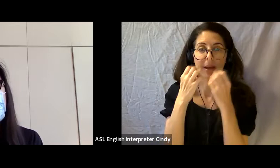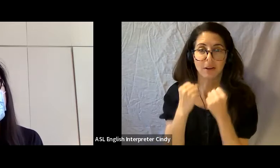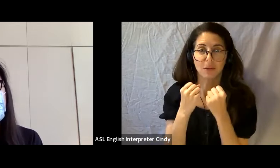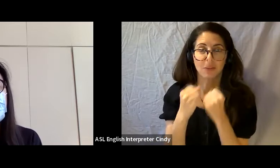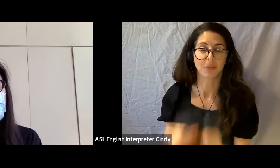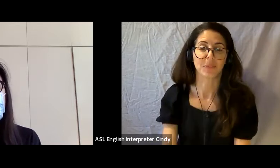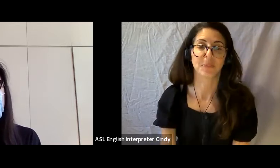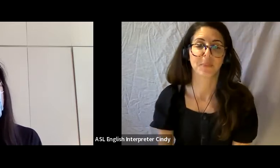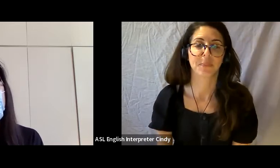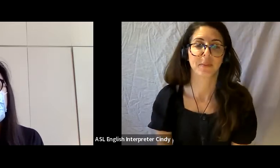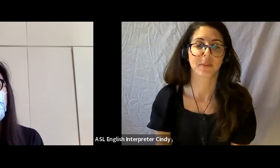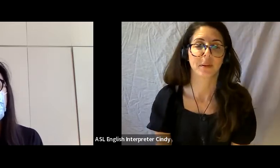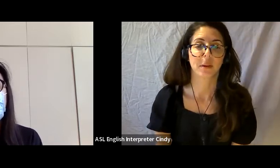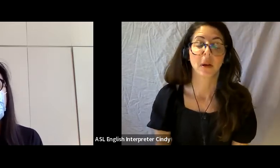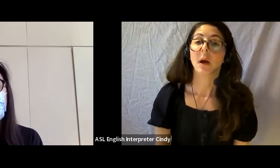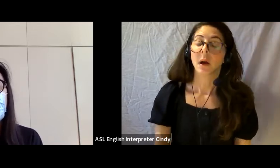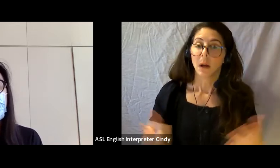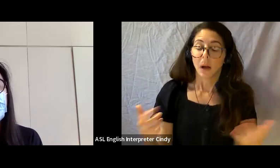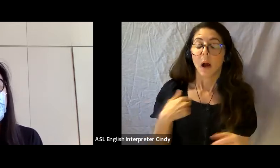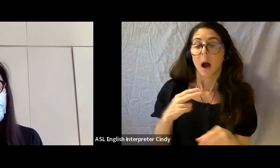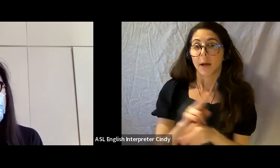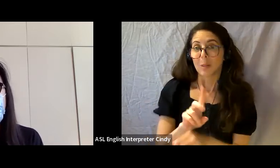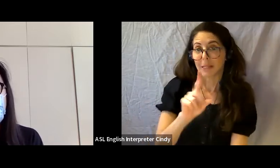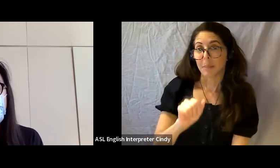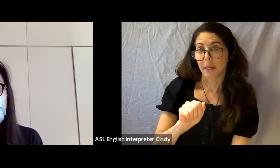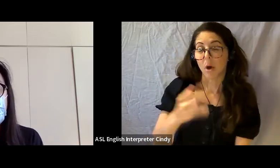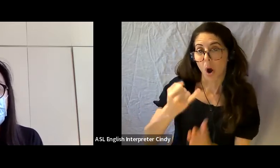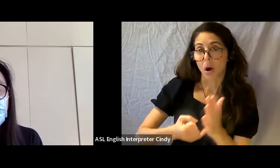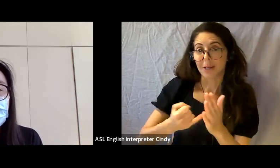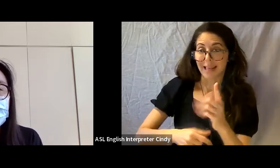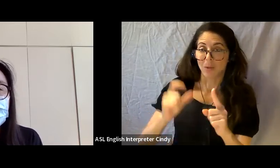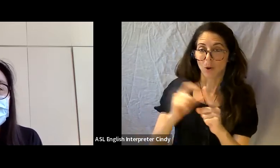Significantly, I use disability arts here as an umbrella term because as